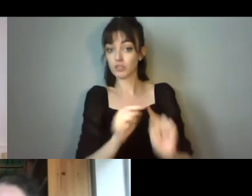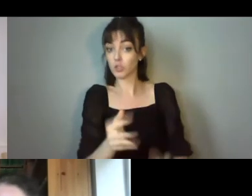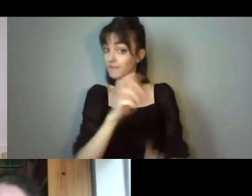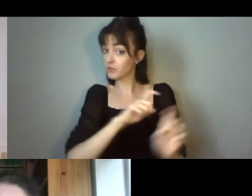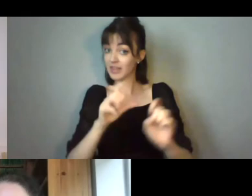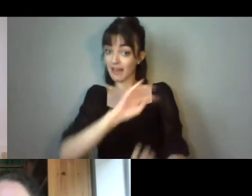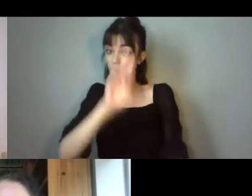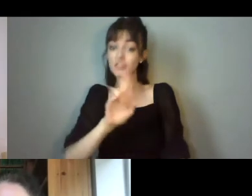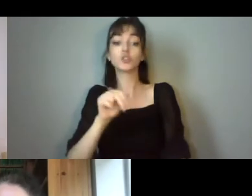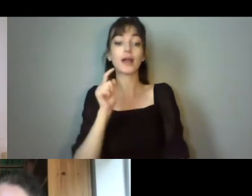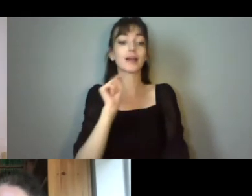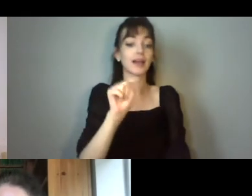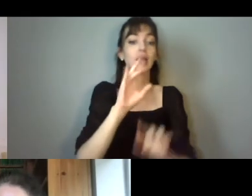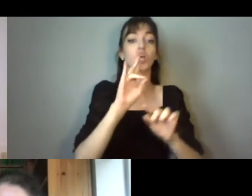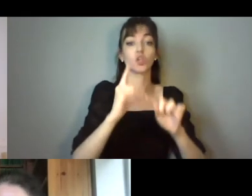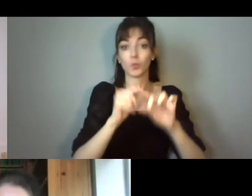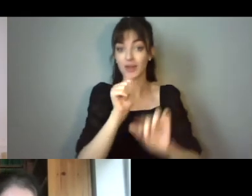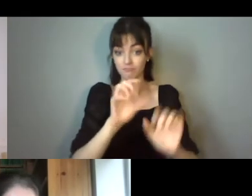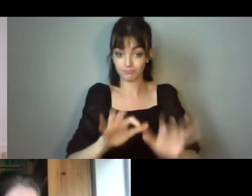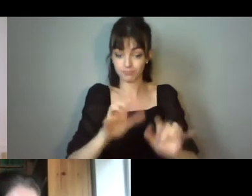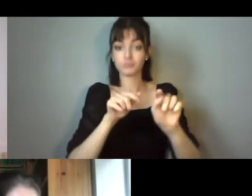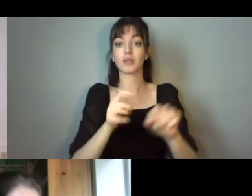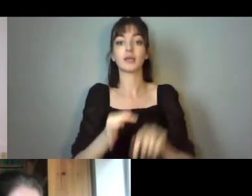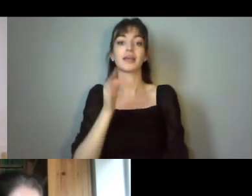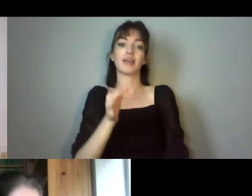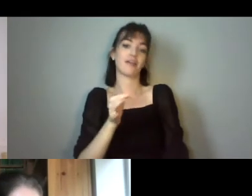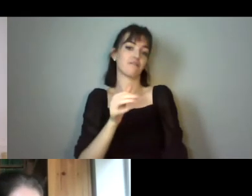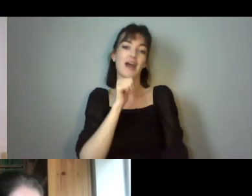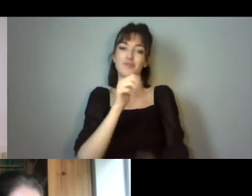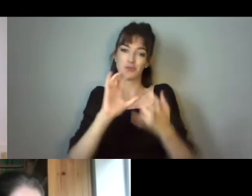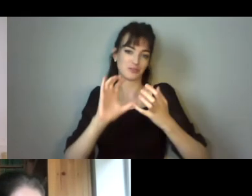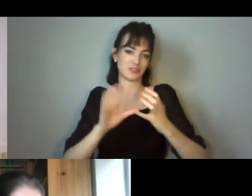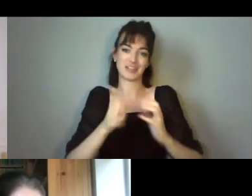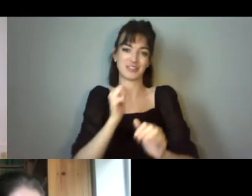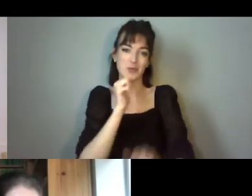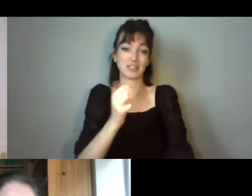through. If we don't get a chance to answer them all before the coffee break, we can log them all